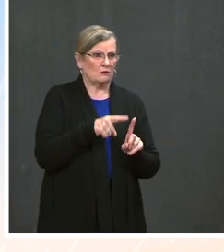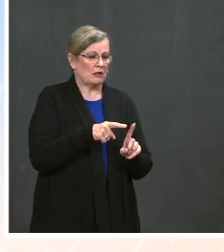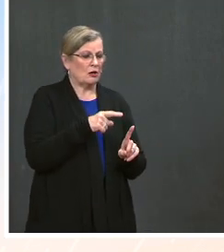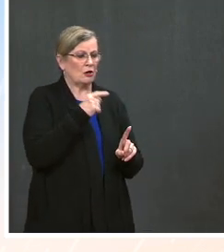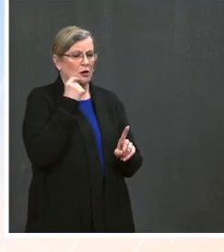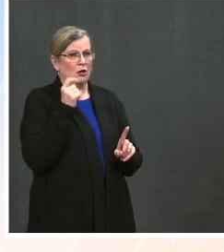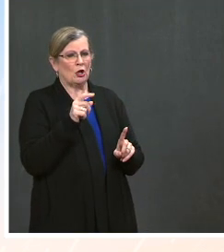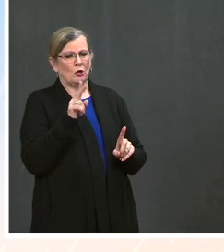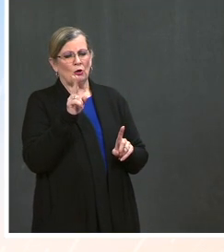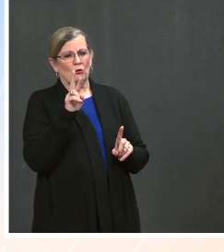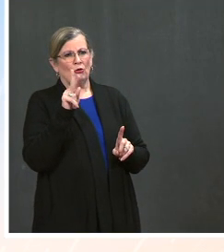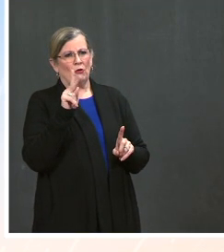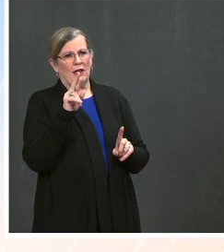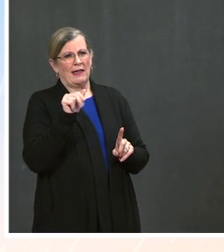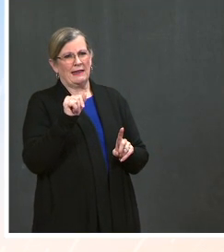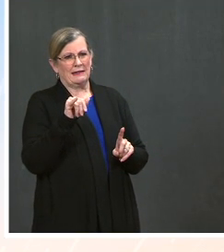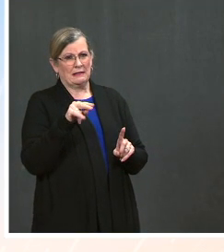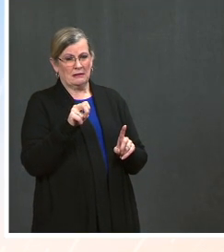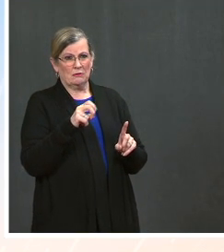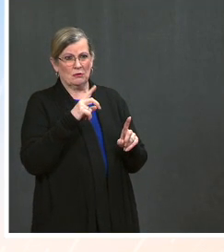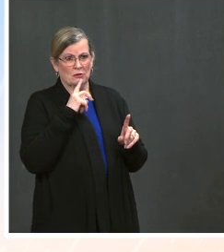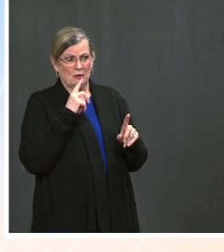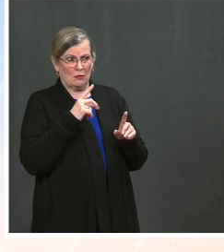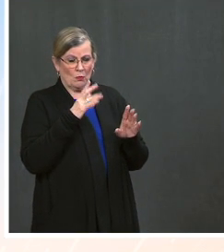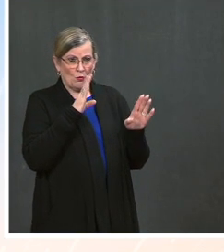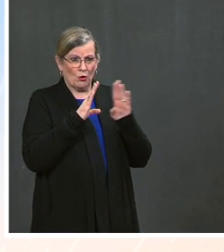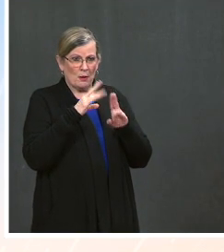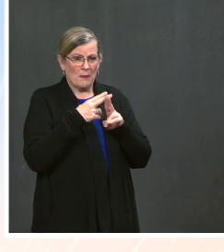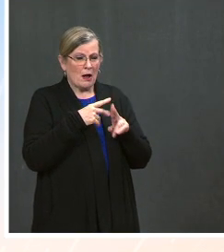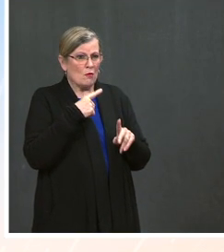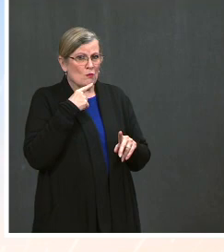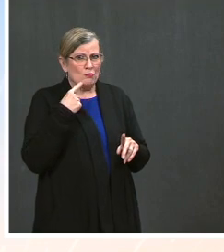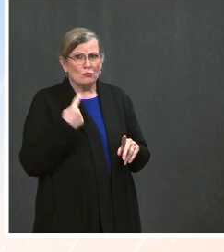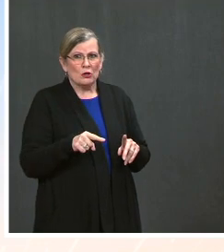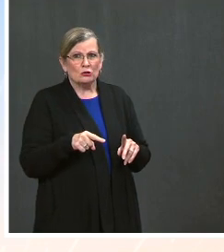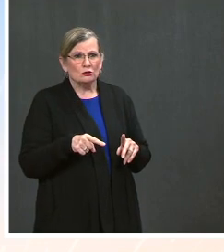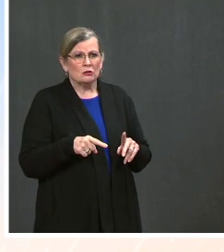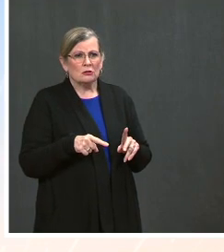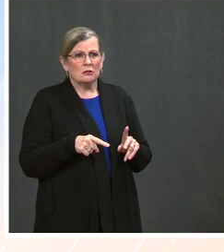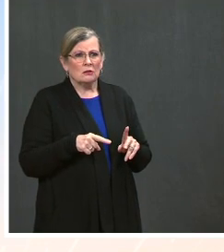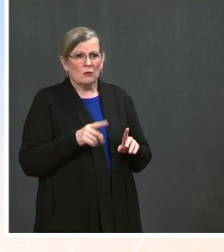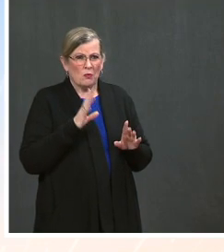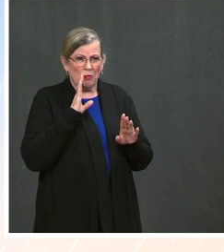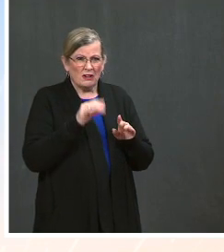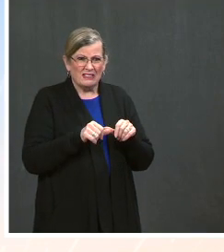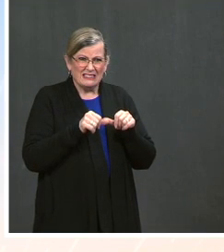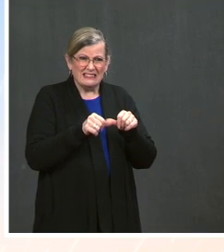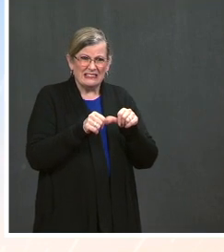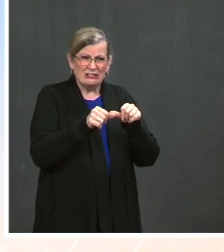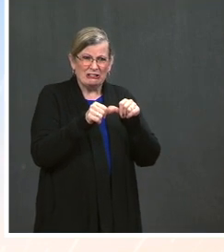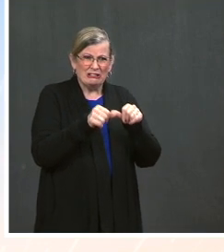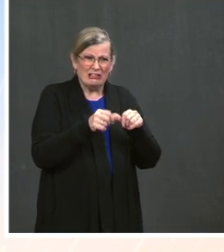about the activities at the border? You know, this has been a continuing theme. And then I have another one after that. Ms. Psaki: You're abso- -- >> The Press: